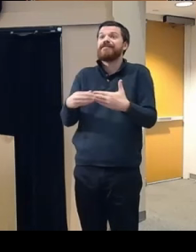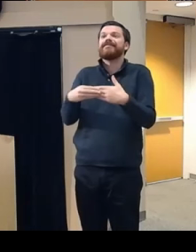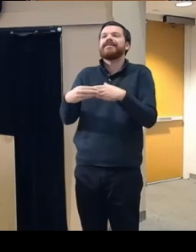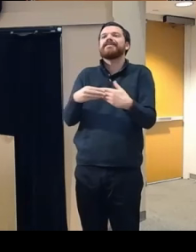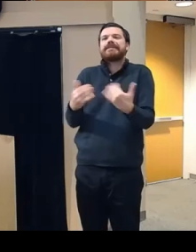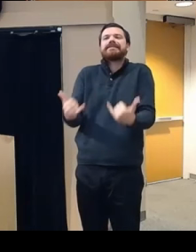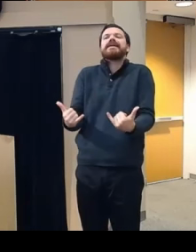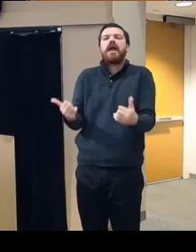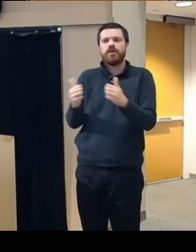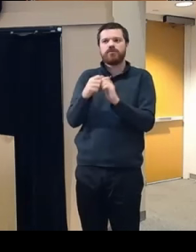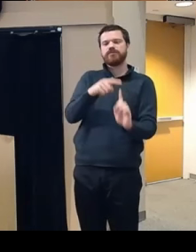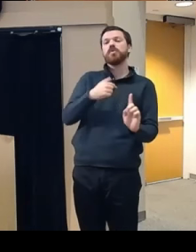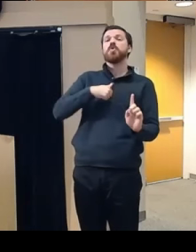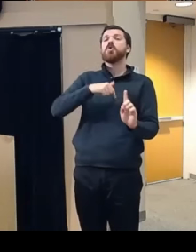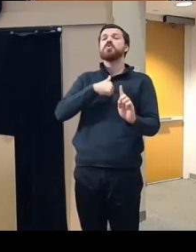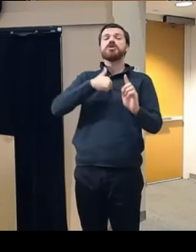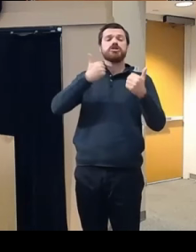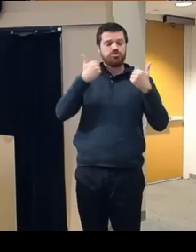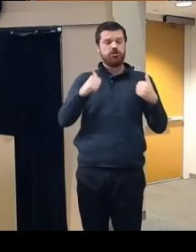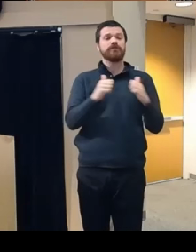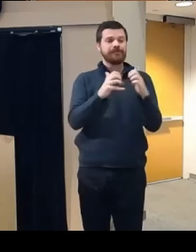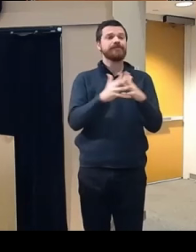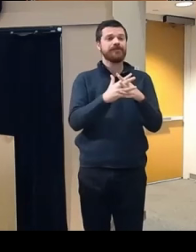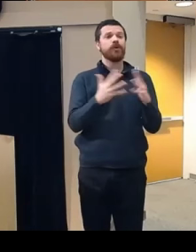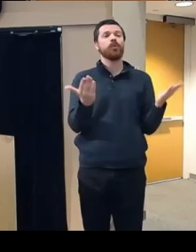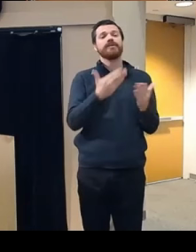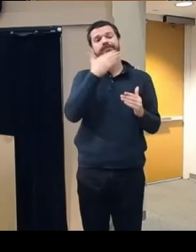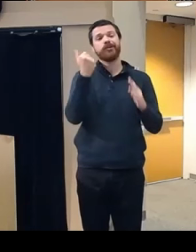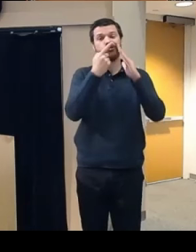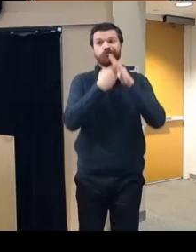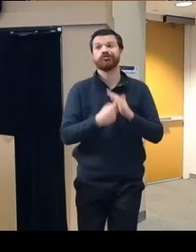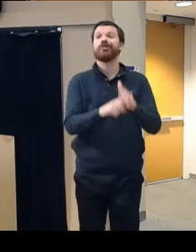with that um and we went with what we thought would work best at the start um but are very